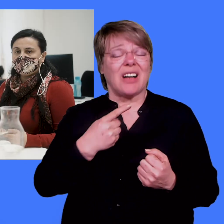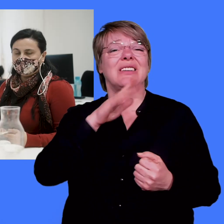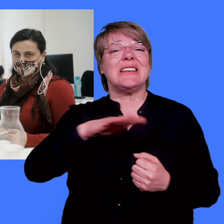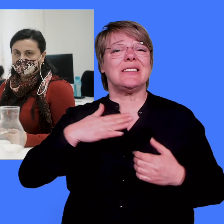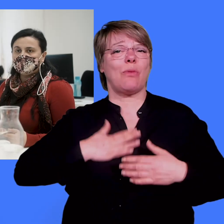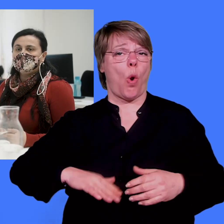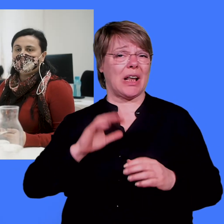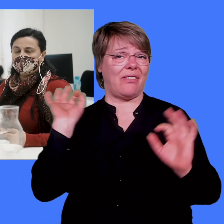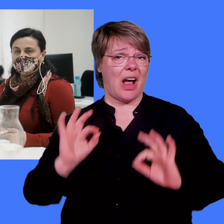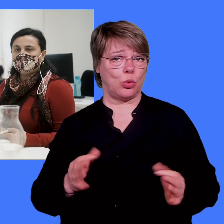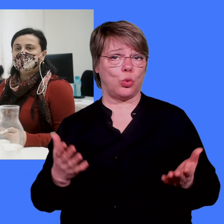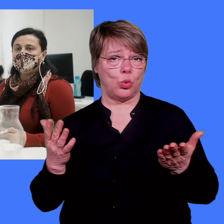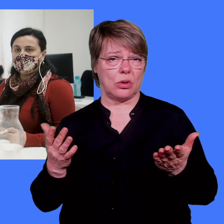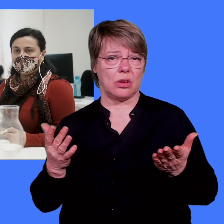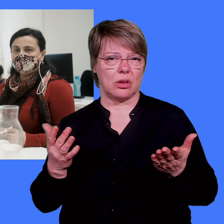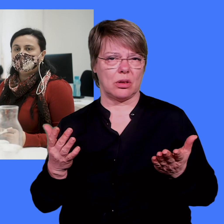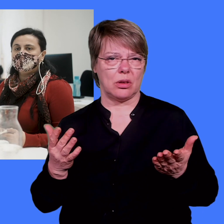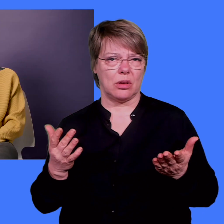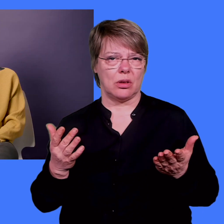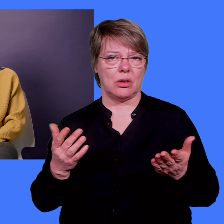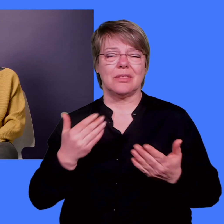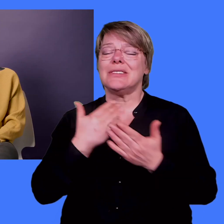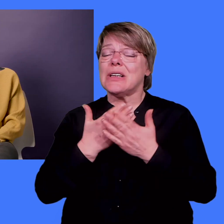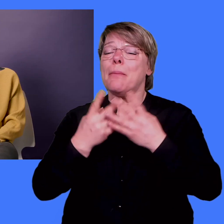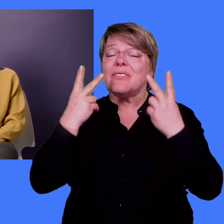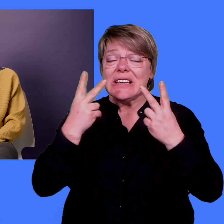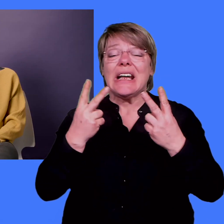therefore, in such a context, we must talk about endangering the welfare of children